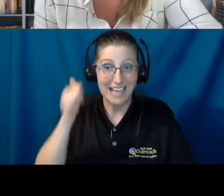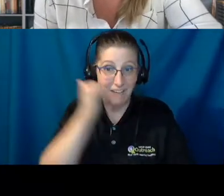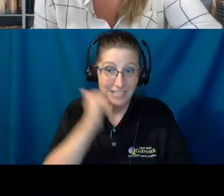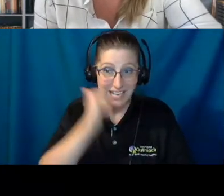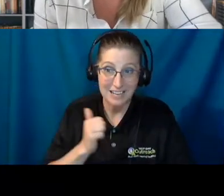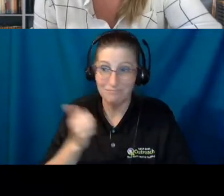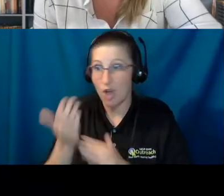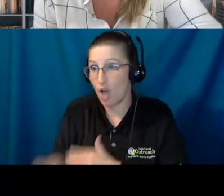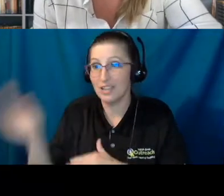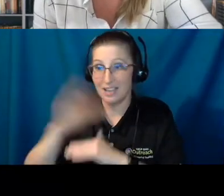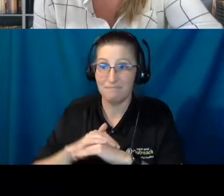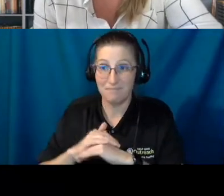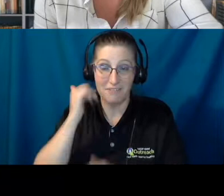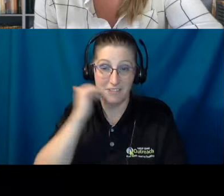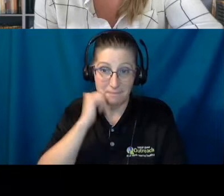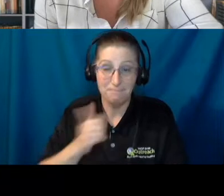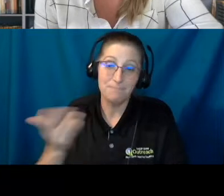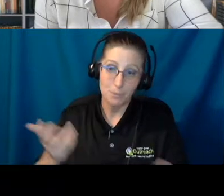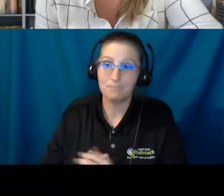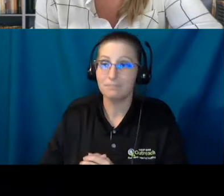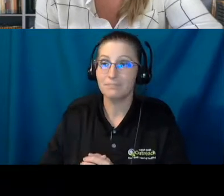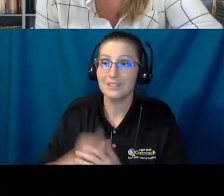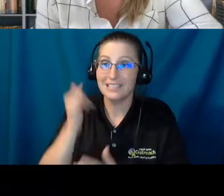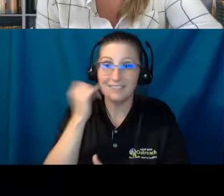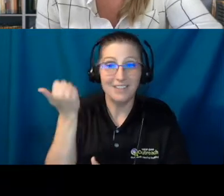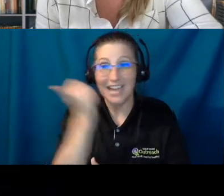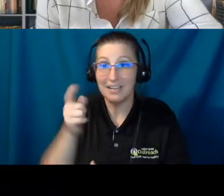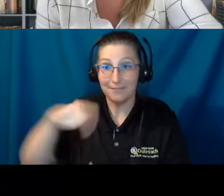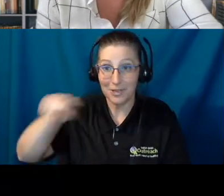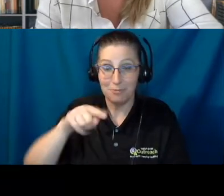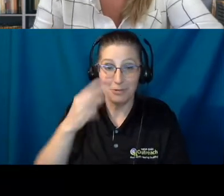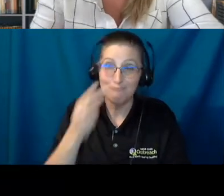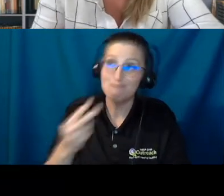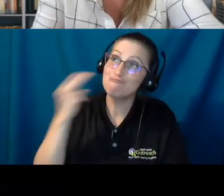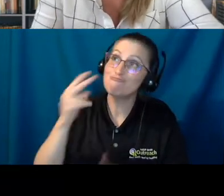all day every day. So if anybody has some quick memories that they want to throw in